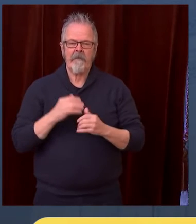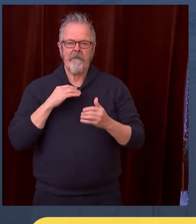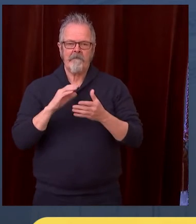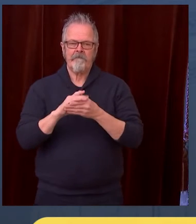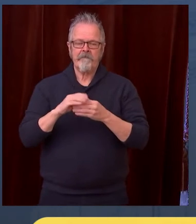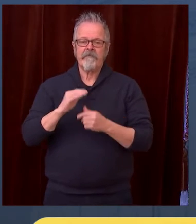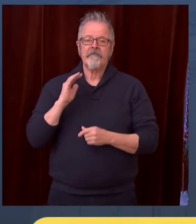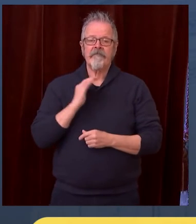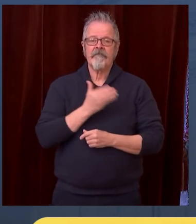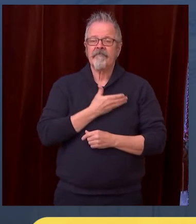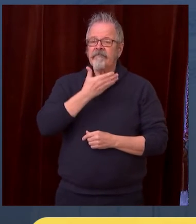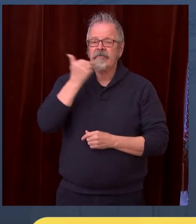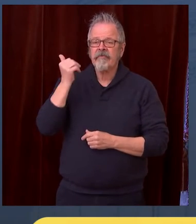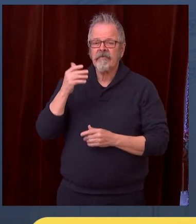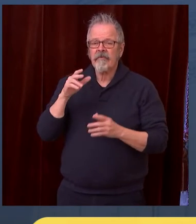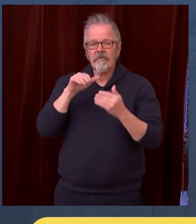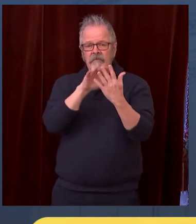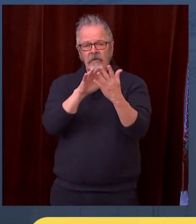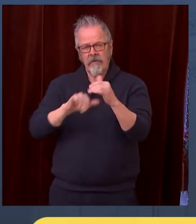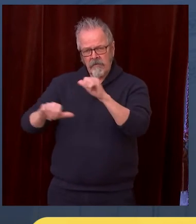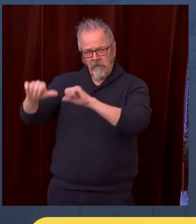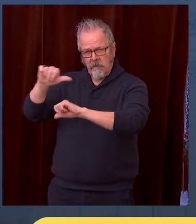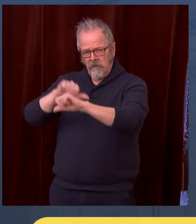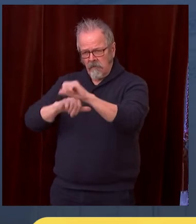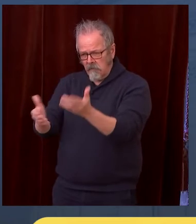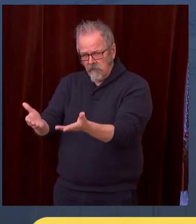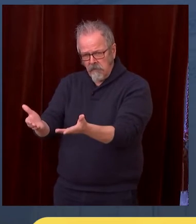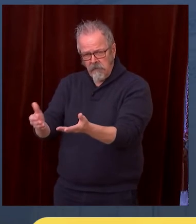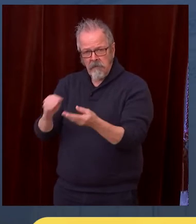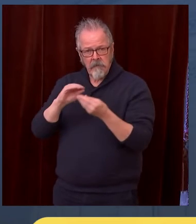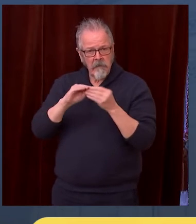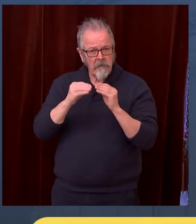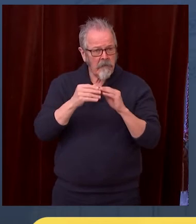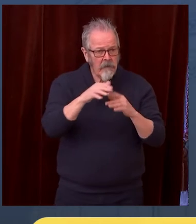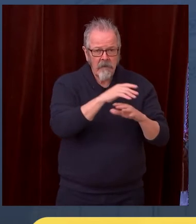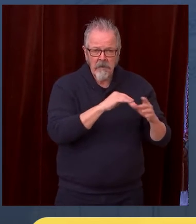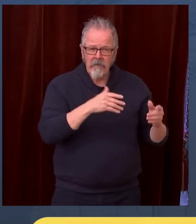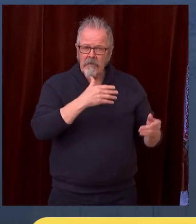epidemiology that we have today and best on what is good for Washington state.